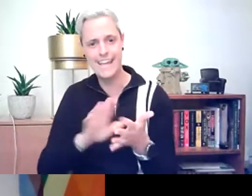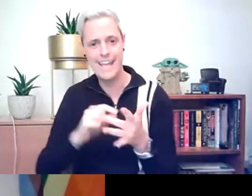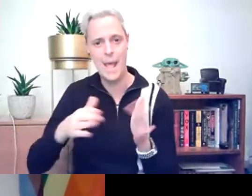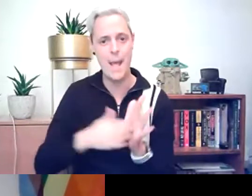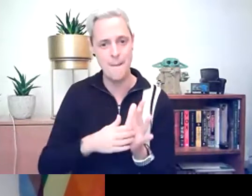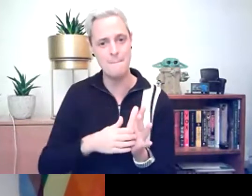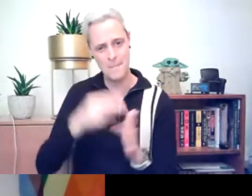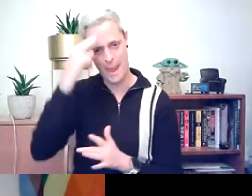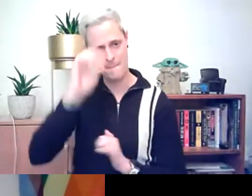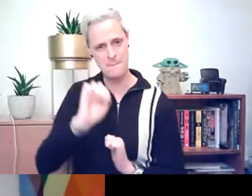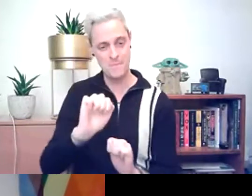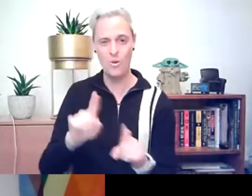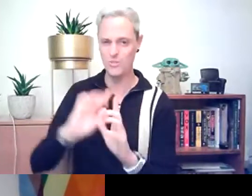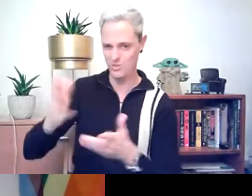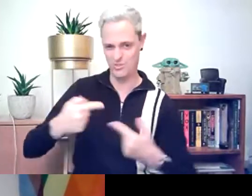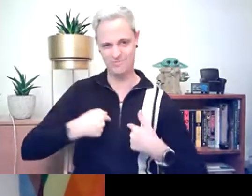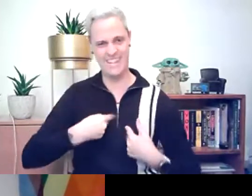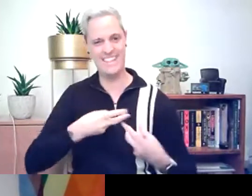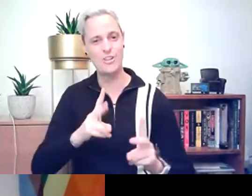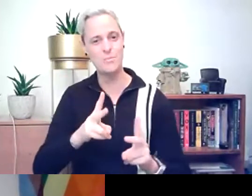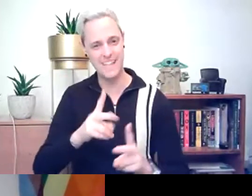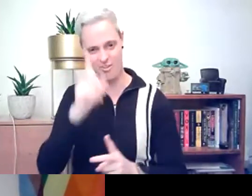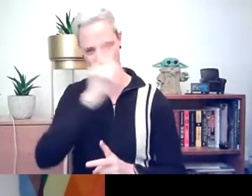proud of that I'm super proud 18:11:11 to be involved. The only thing I